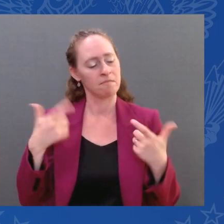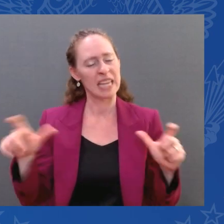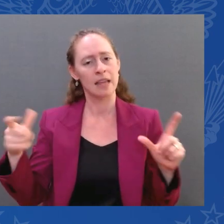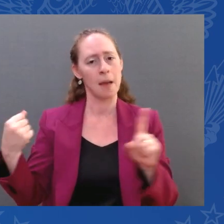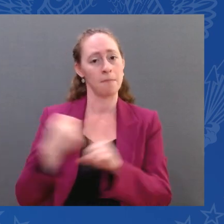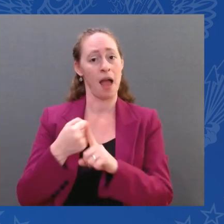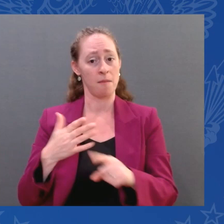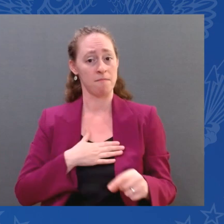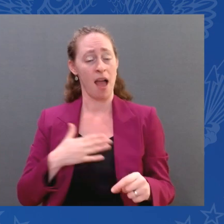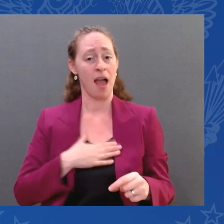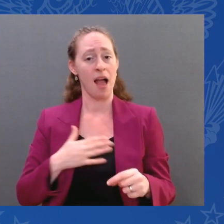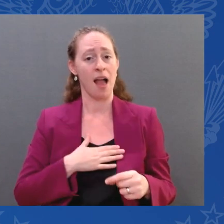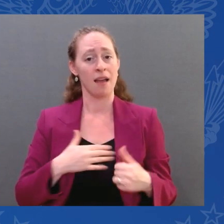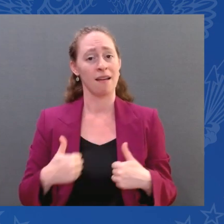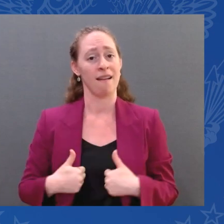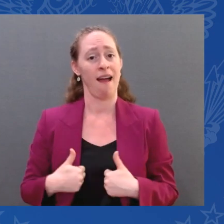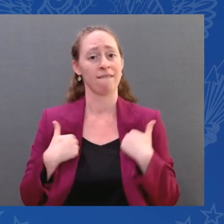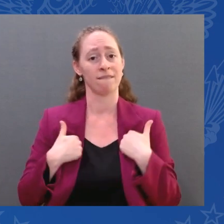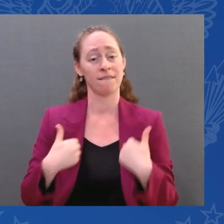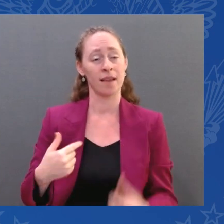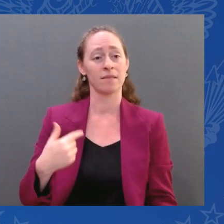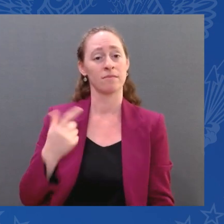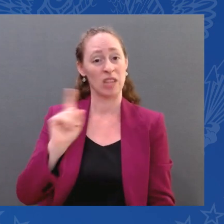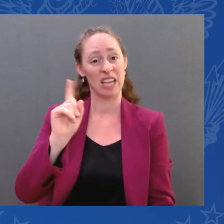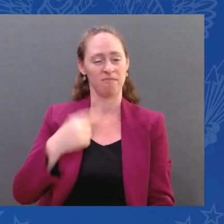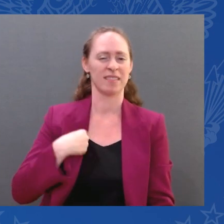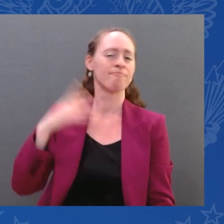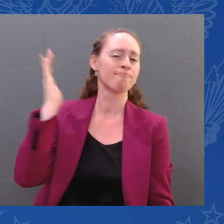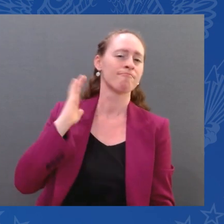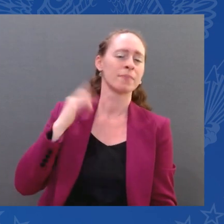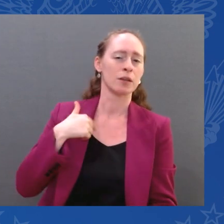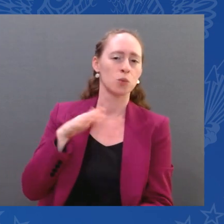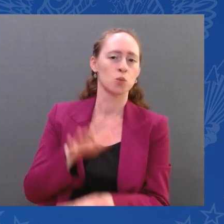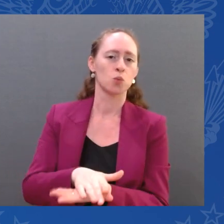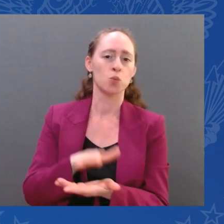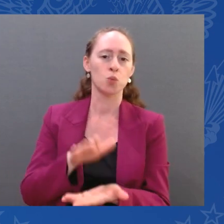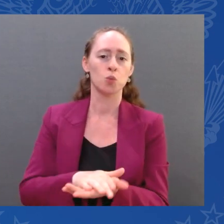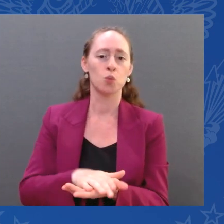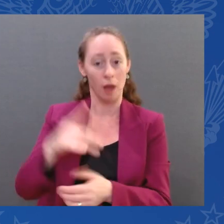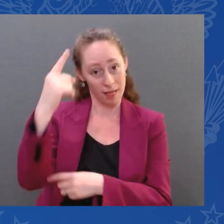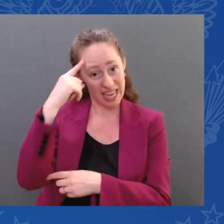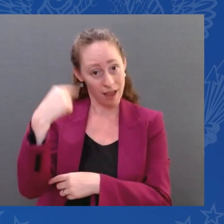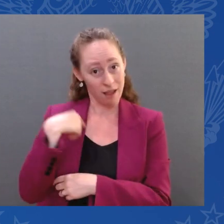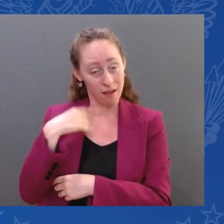Nuns never forget a thing. Never.